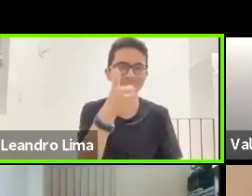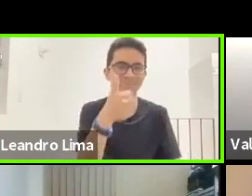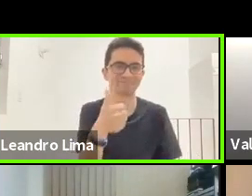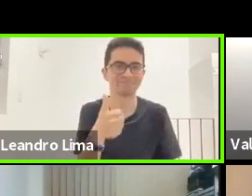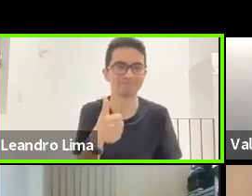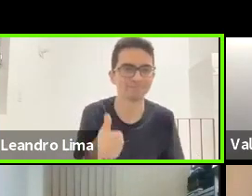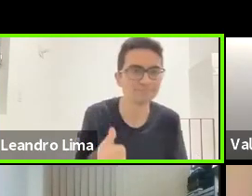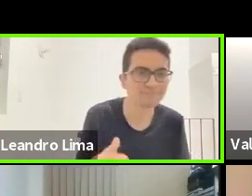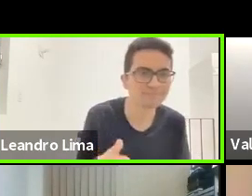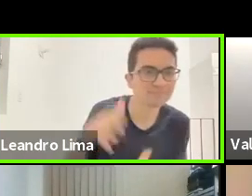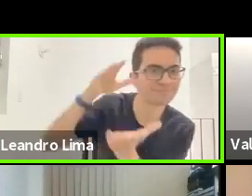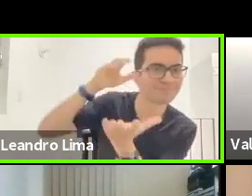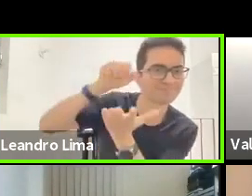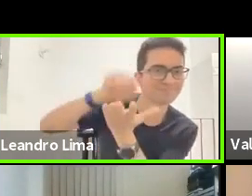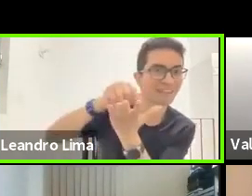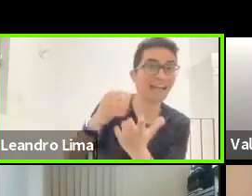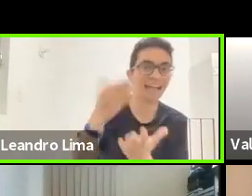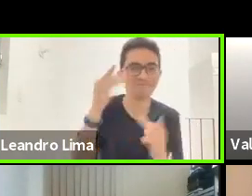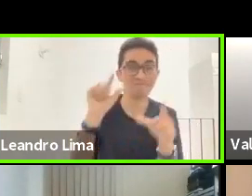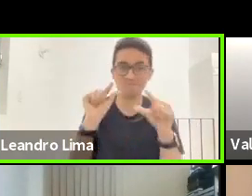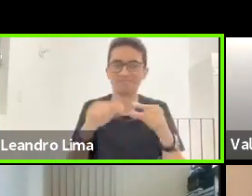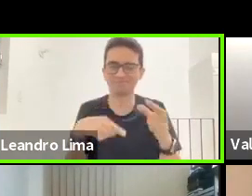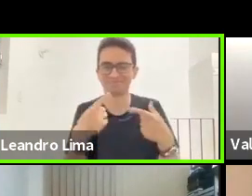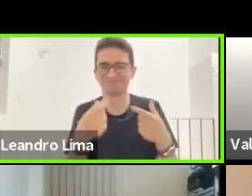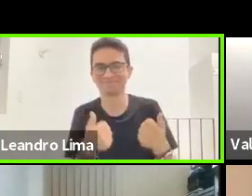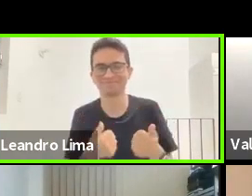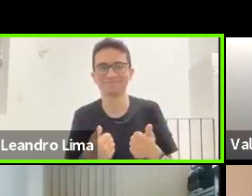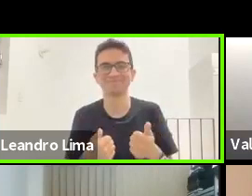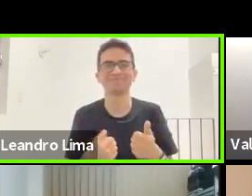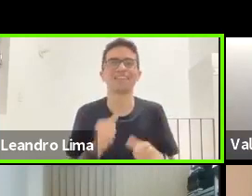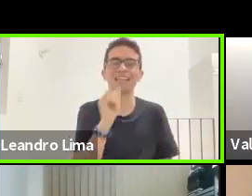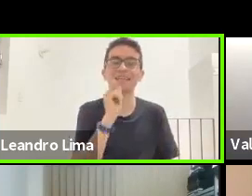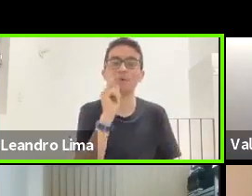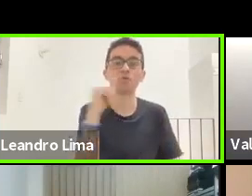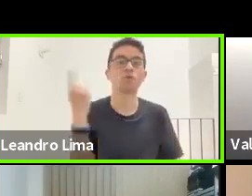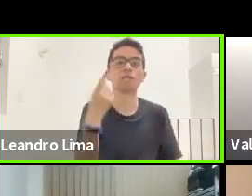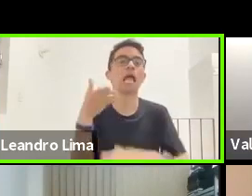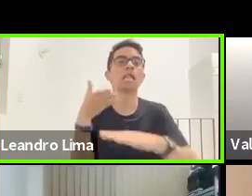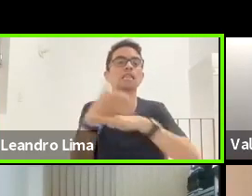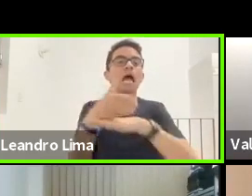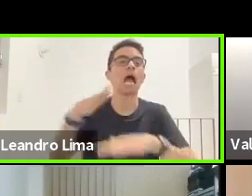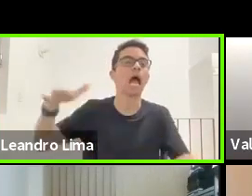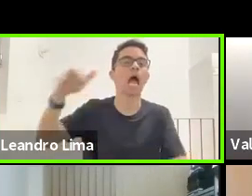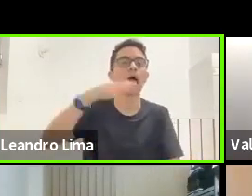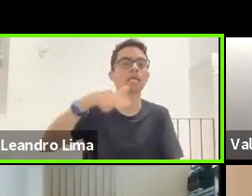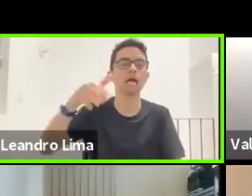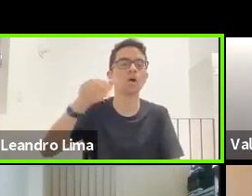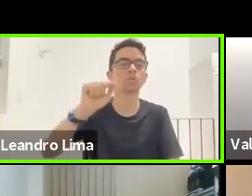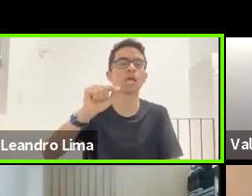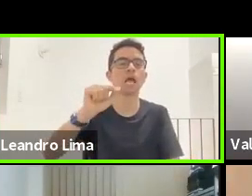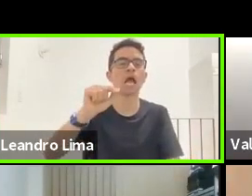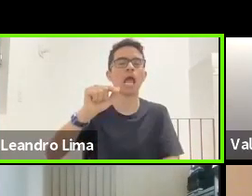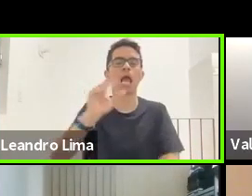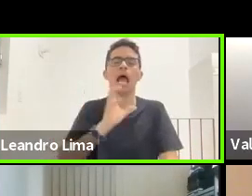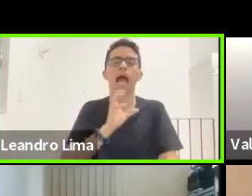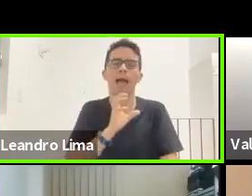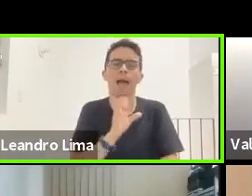, in order to become who you are , that's the that's the budget that's the that's the, the general feeling. And, and from the standpoint of the status quo, the answer is